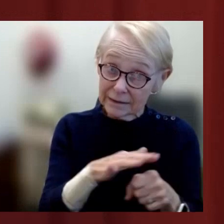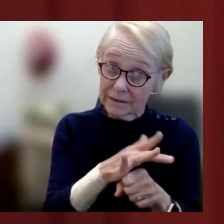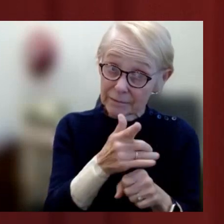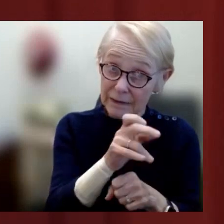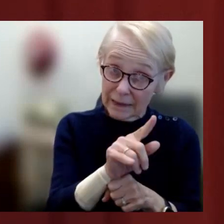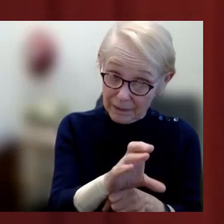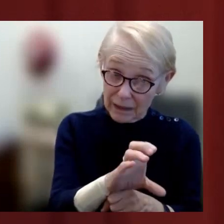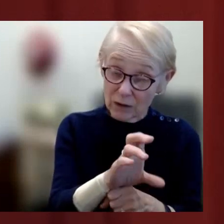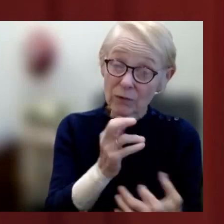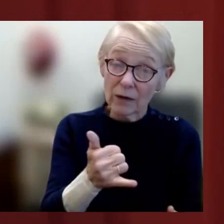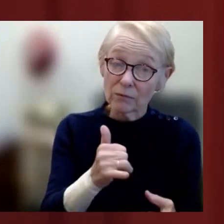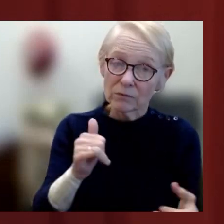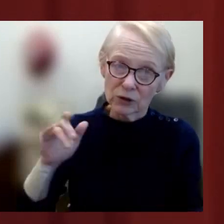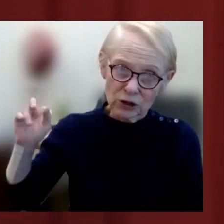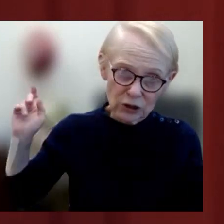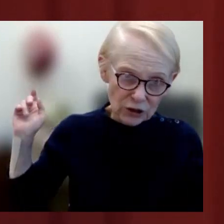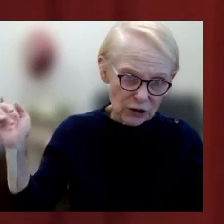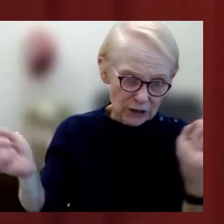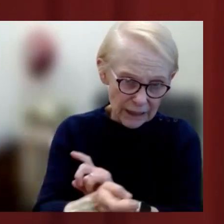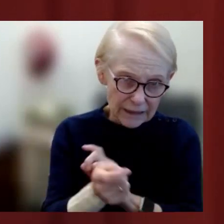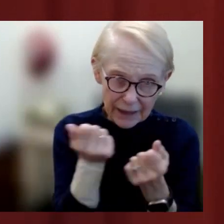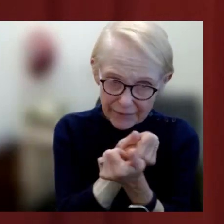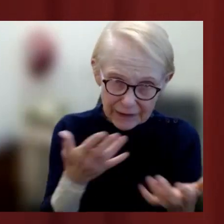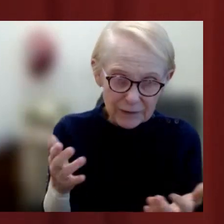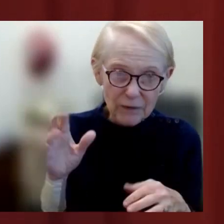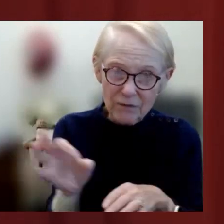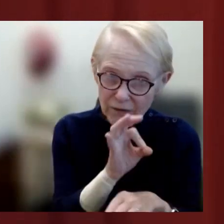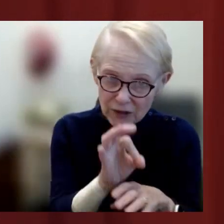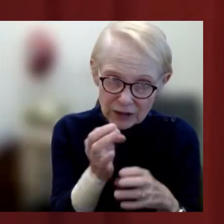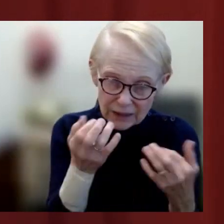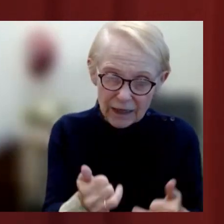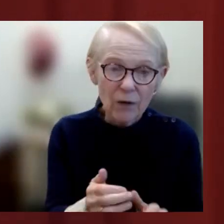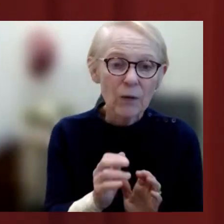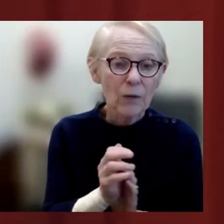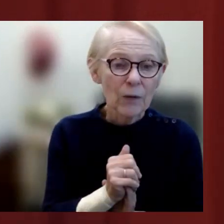pretty much uh everything in the way that we function and including for those specifically